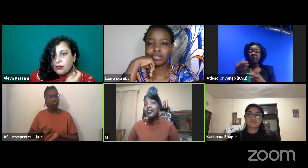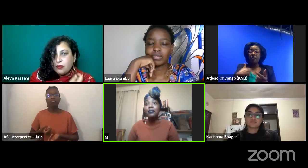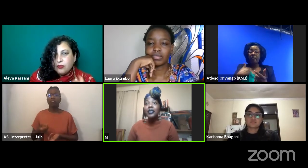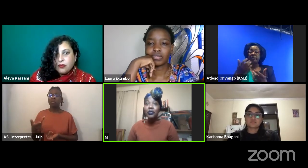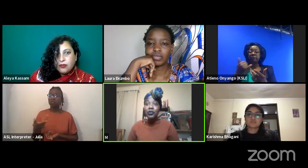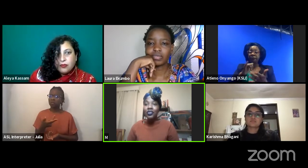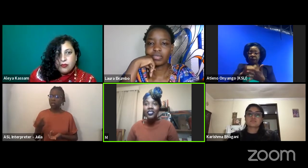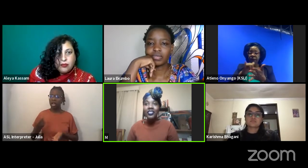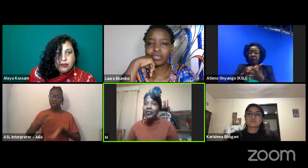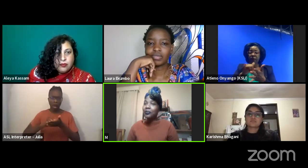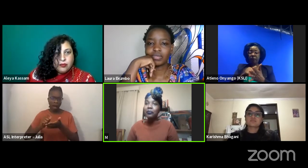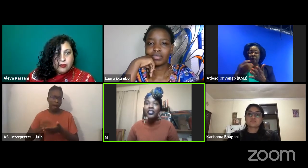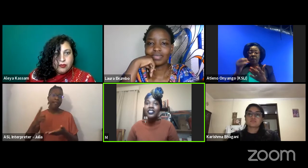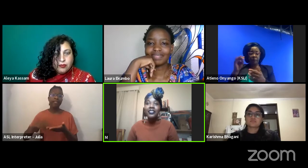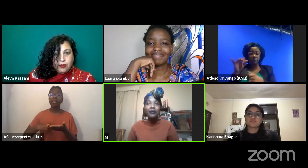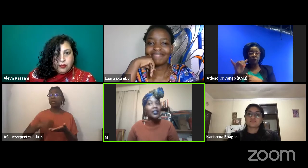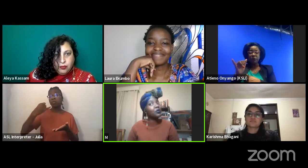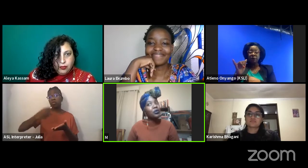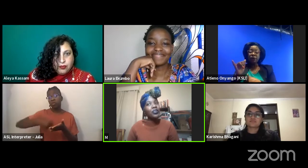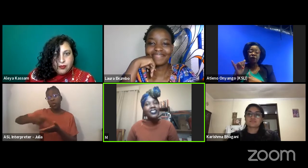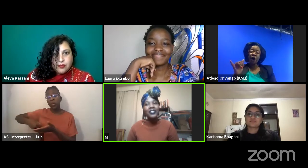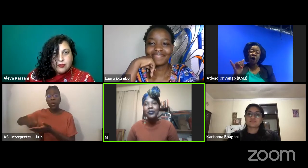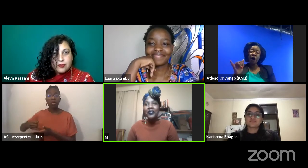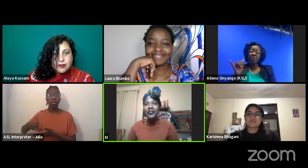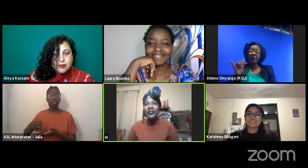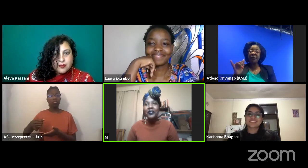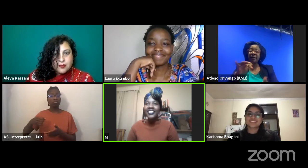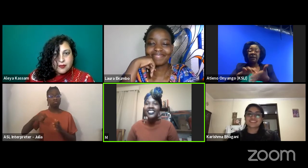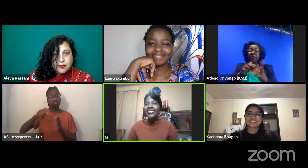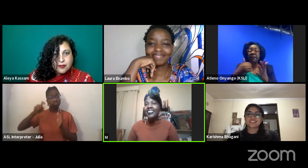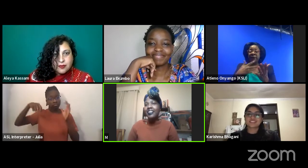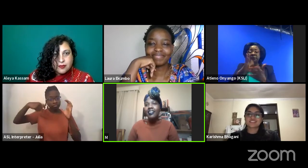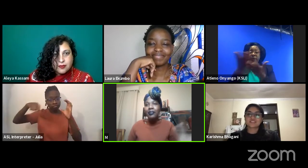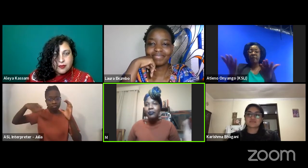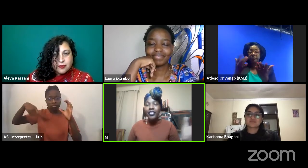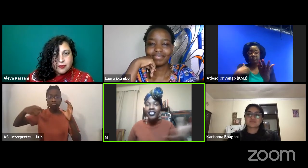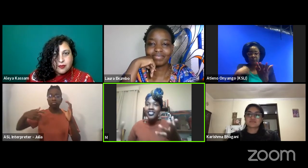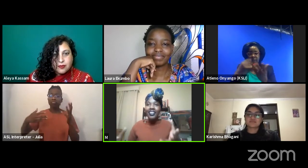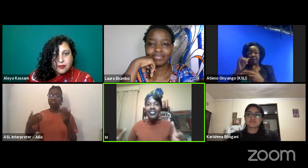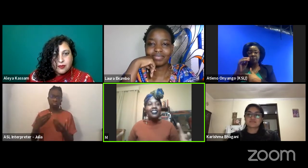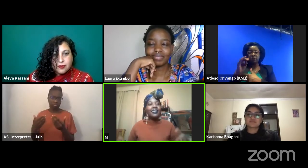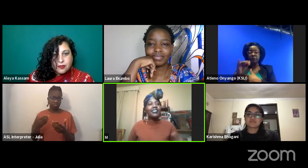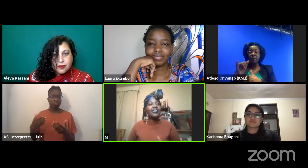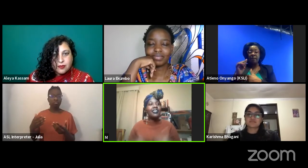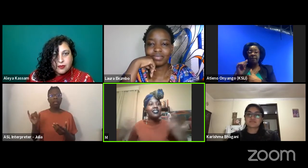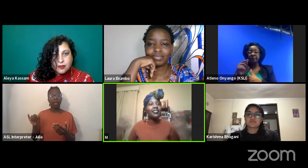sometimes draw, sometimes share pictures, sometimes record, whatever feels good, put it together,